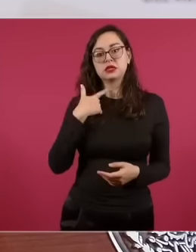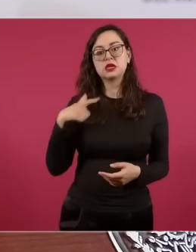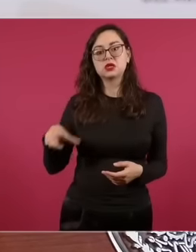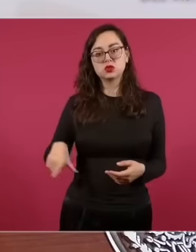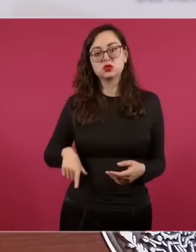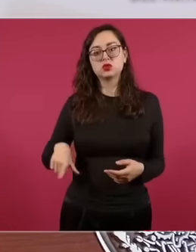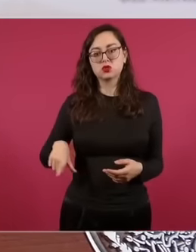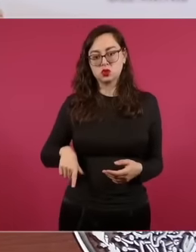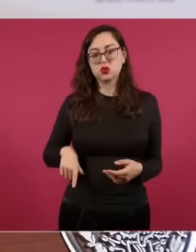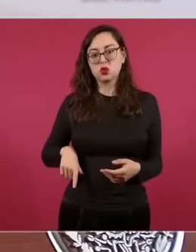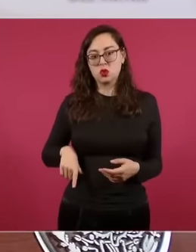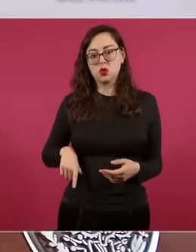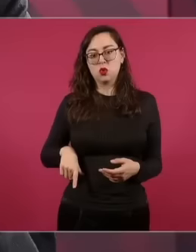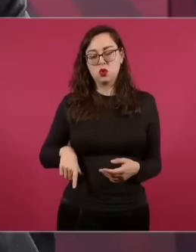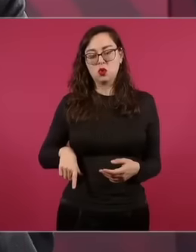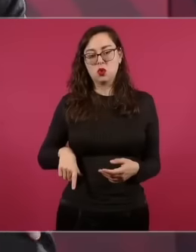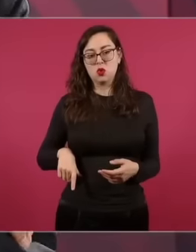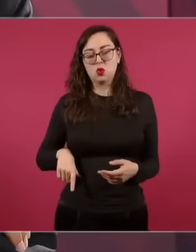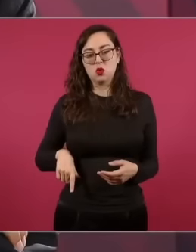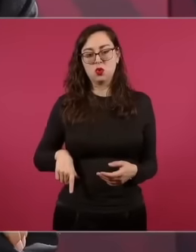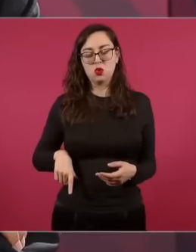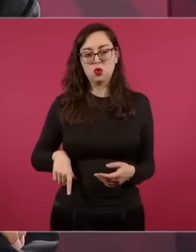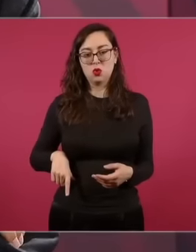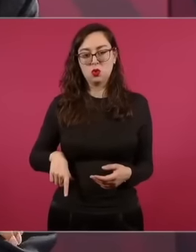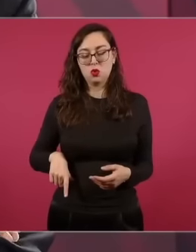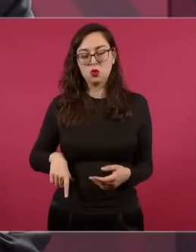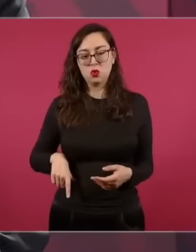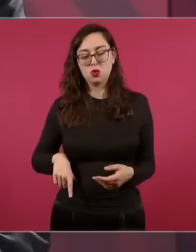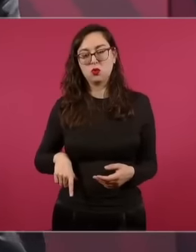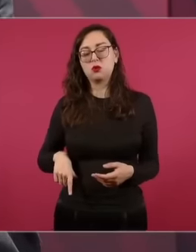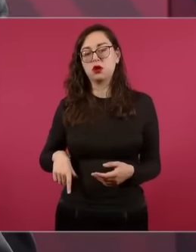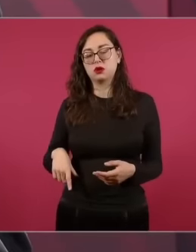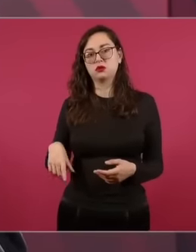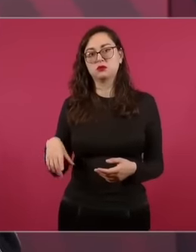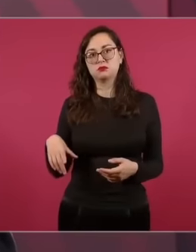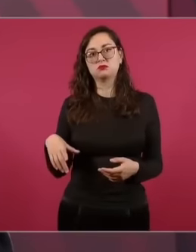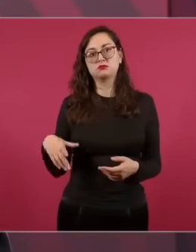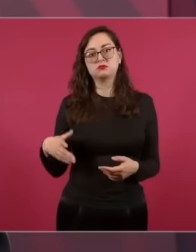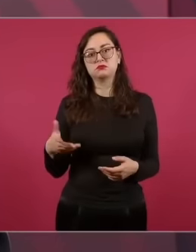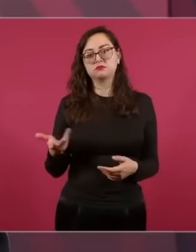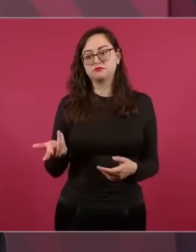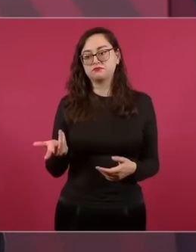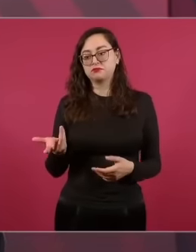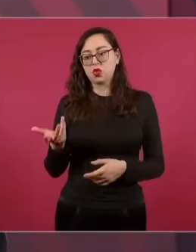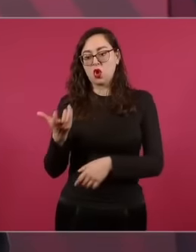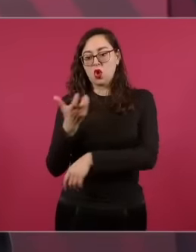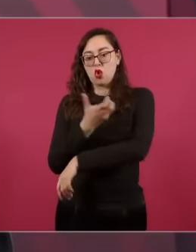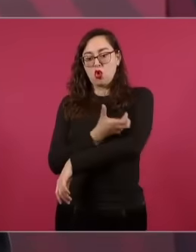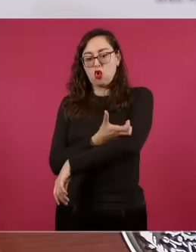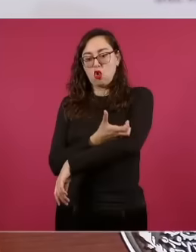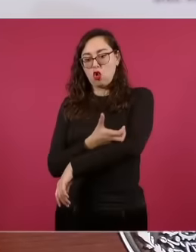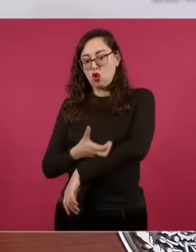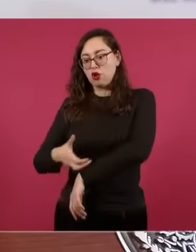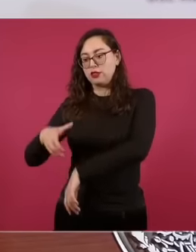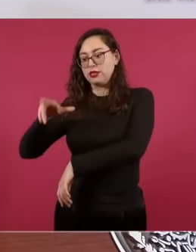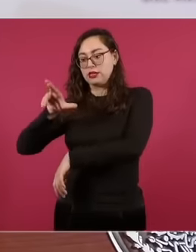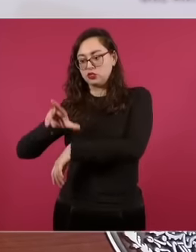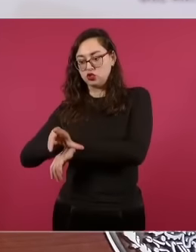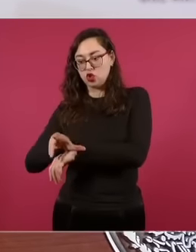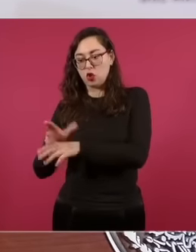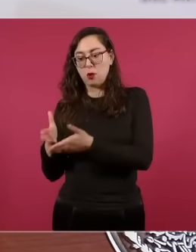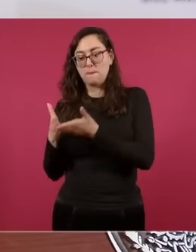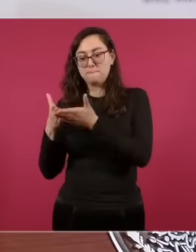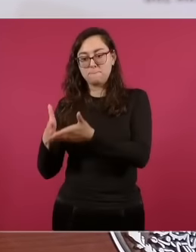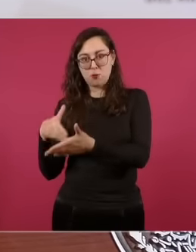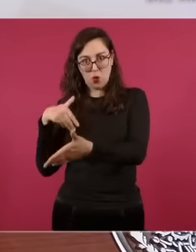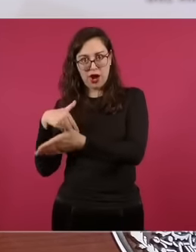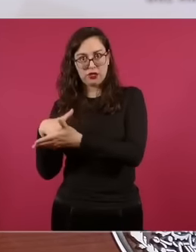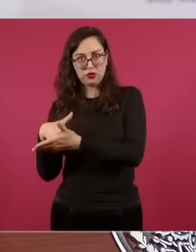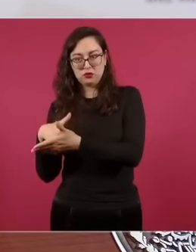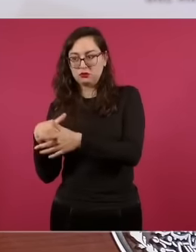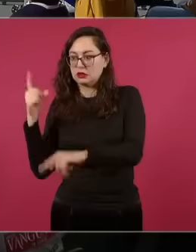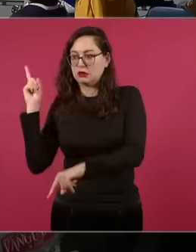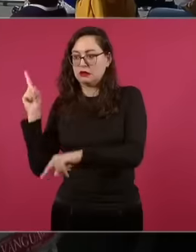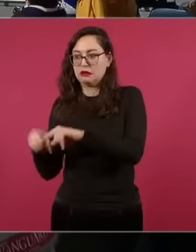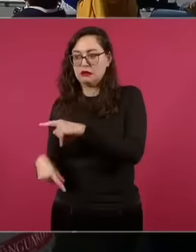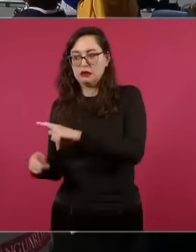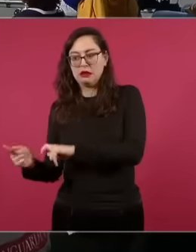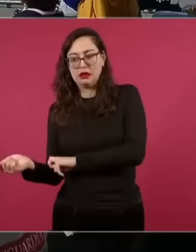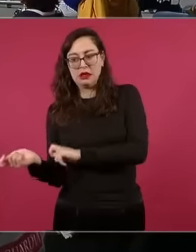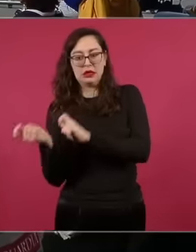and from the coordination of ports and navy we had moved on to Communications and This was